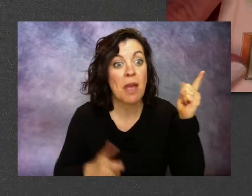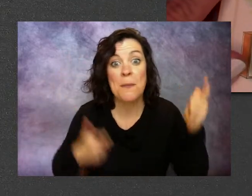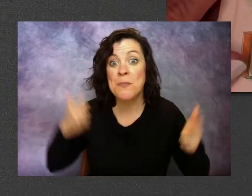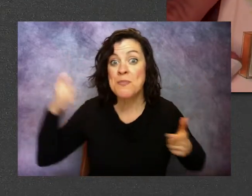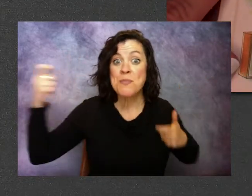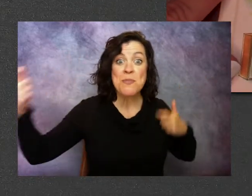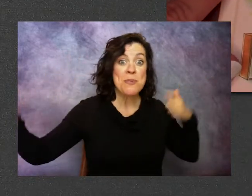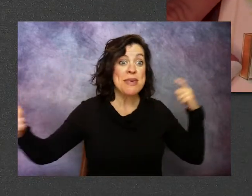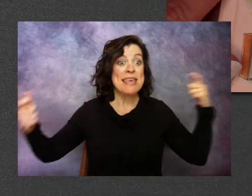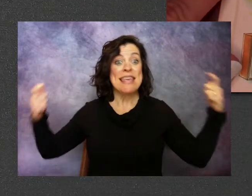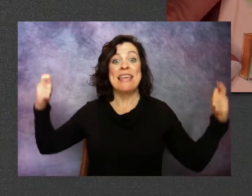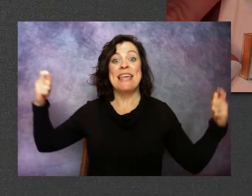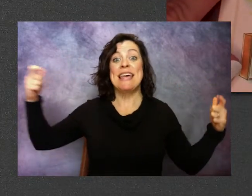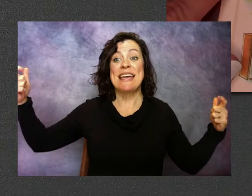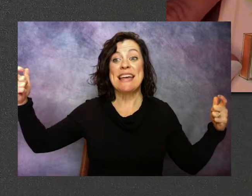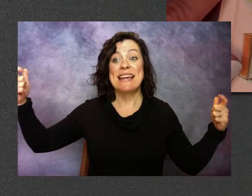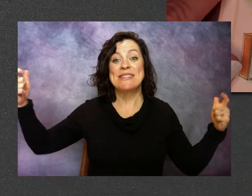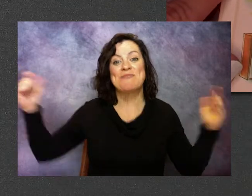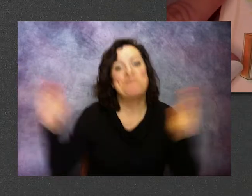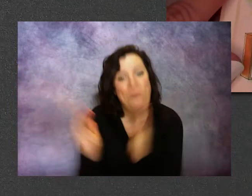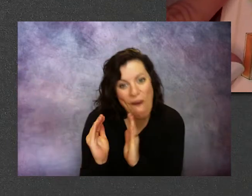Big-small.